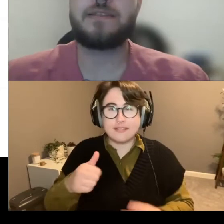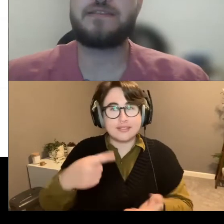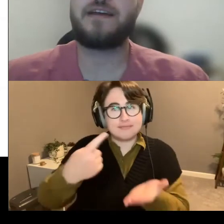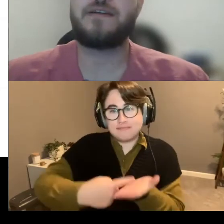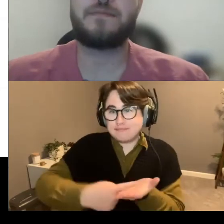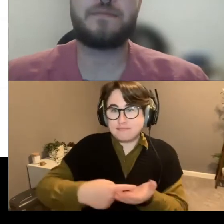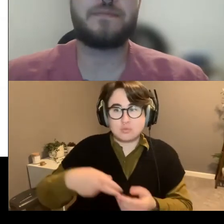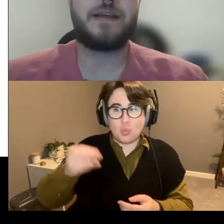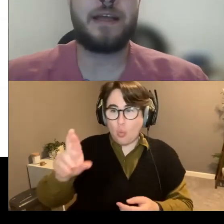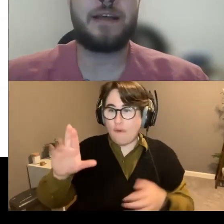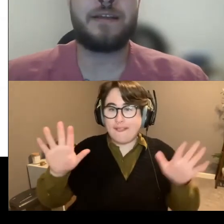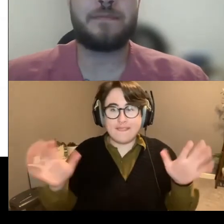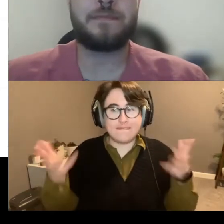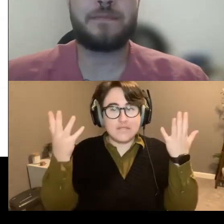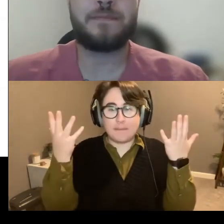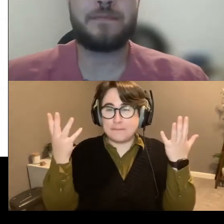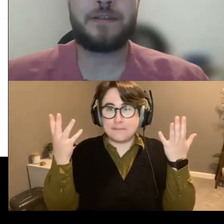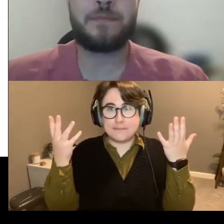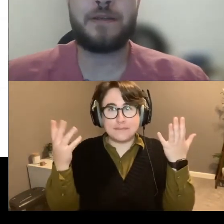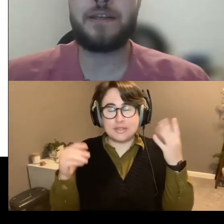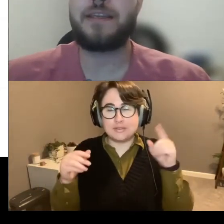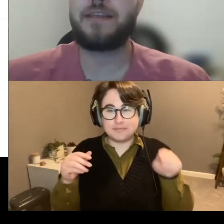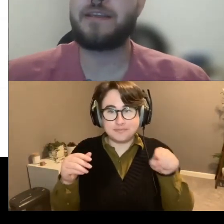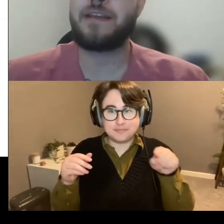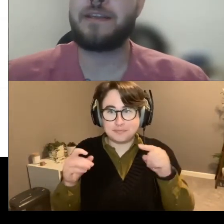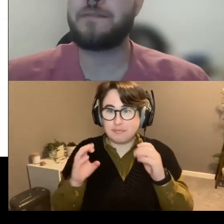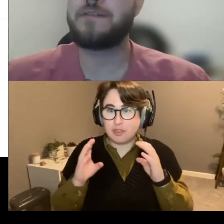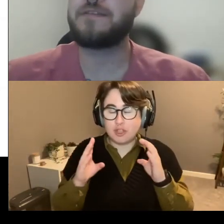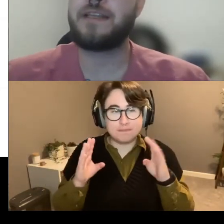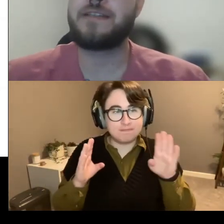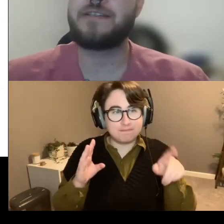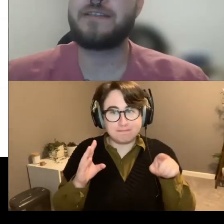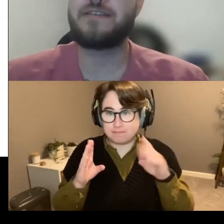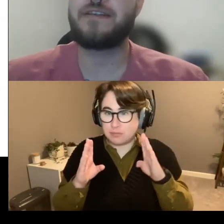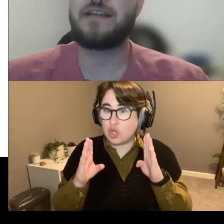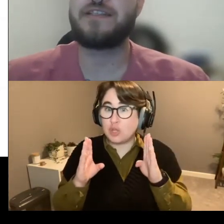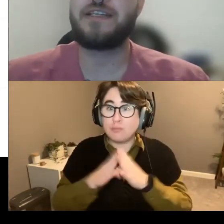this community kind of individual agency strategy,